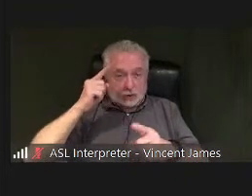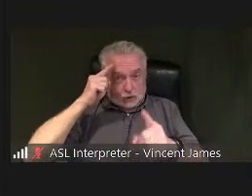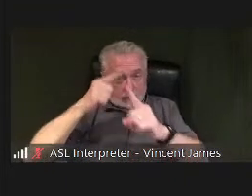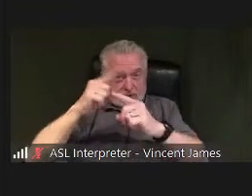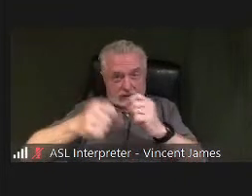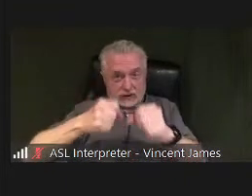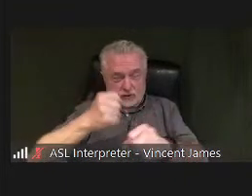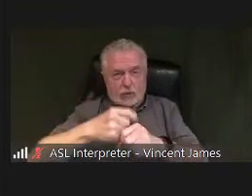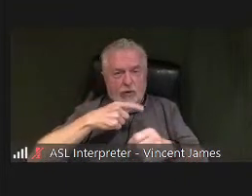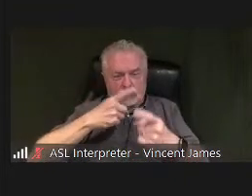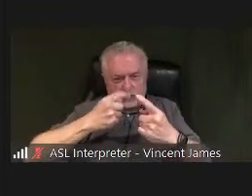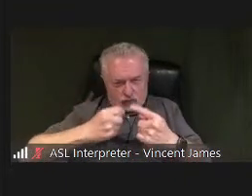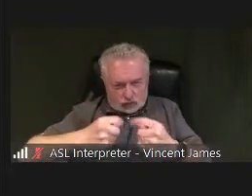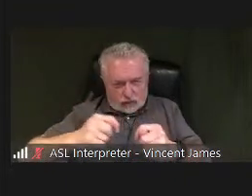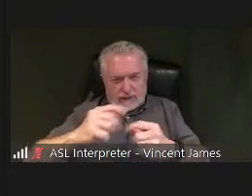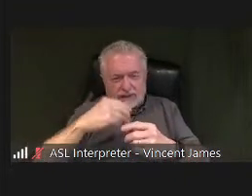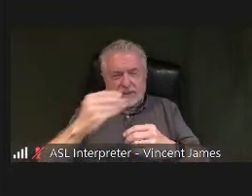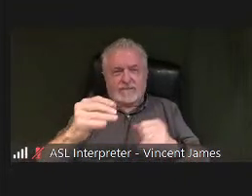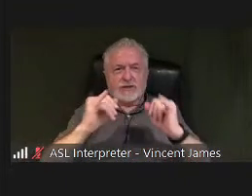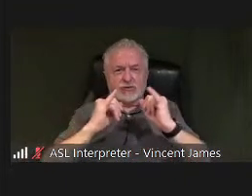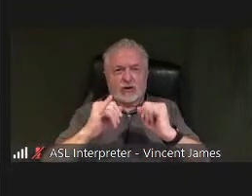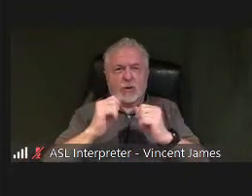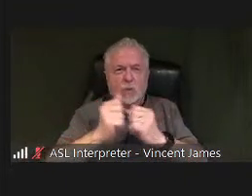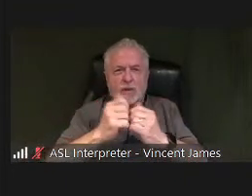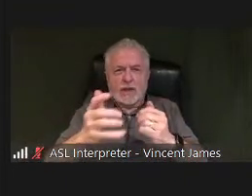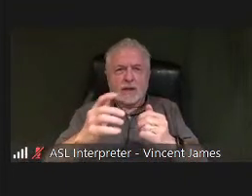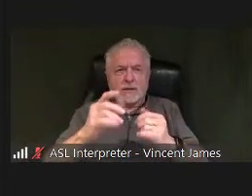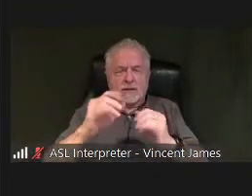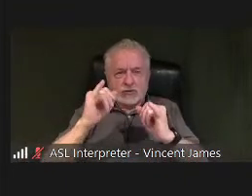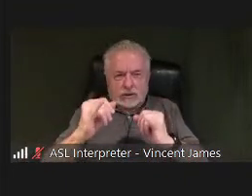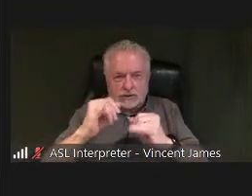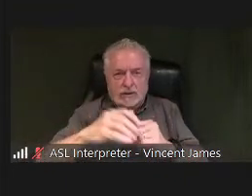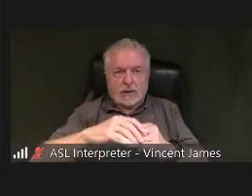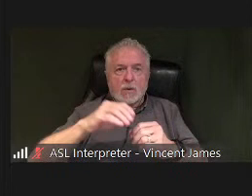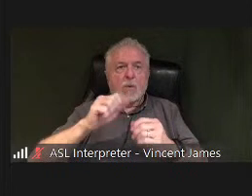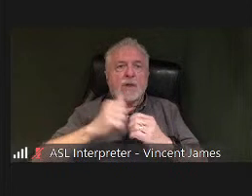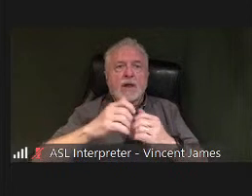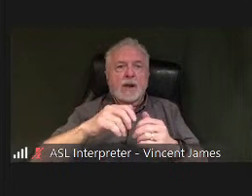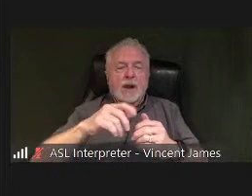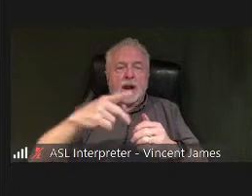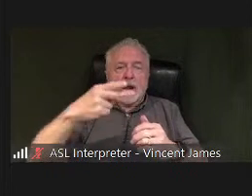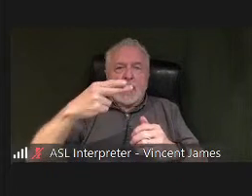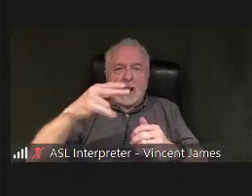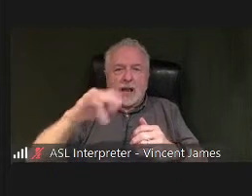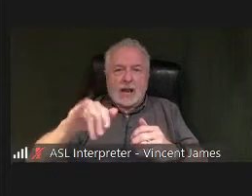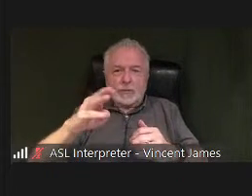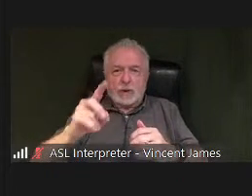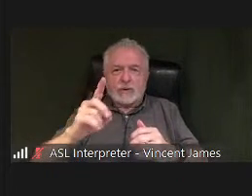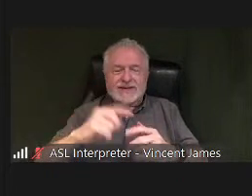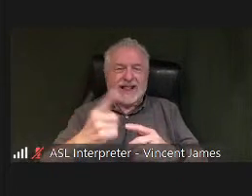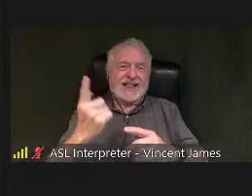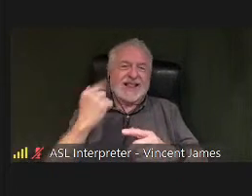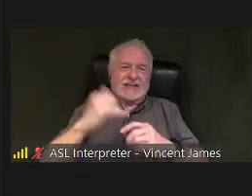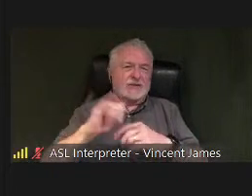So we will try to give instruction without the instruction, without the hybrid instruction like we did last year.